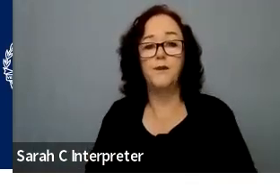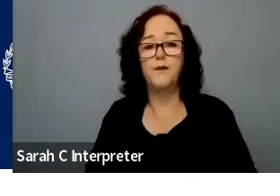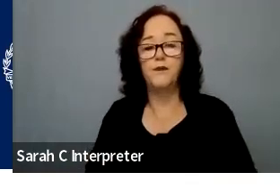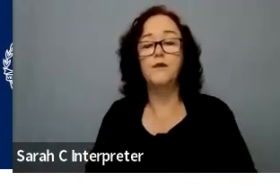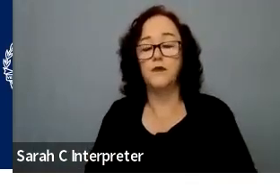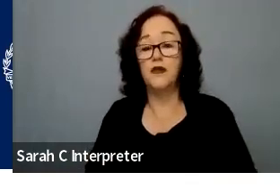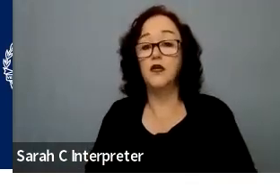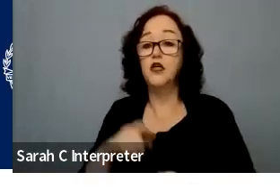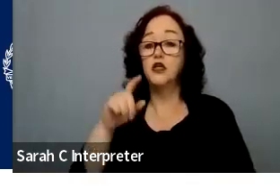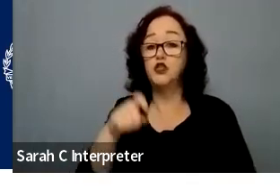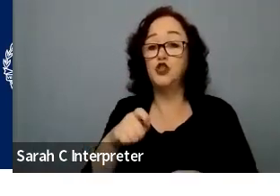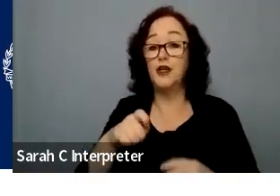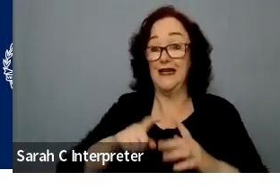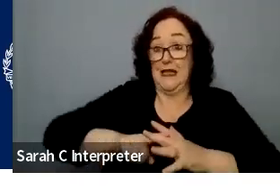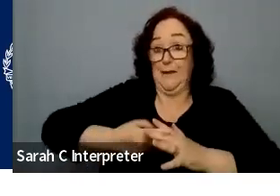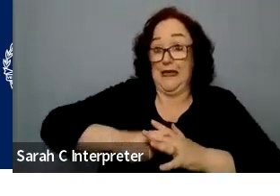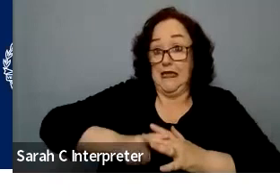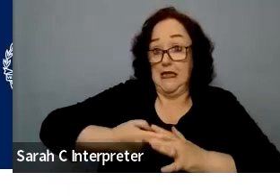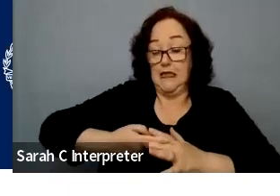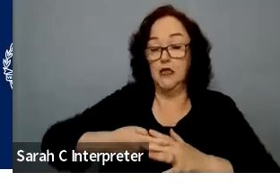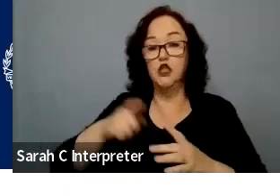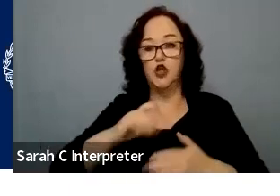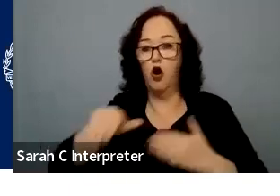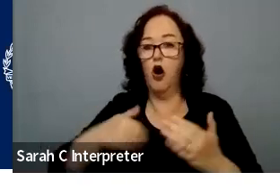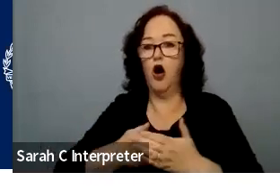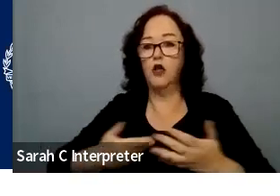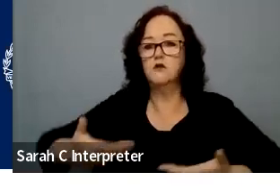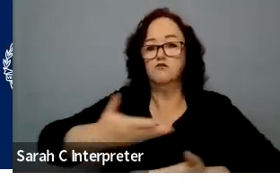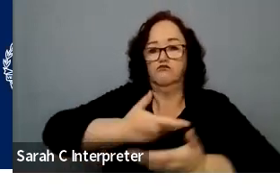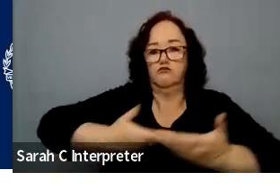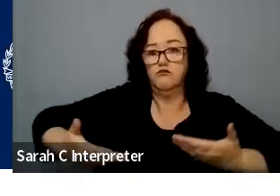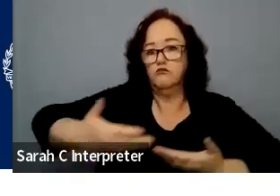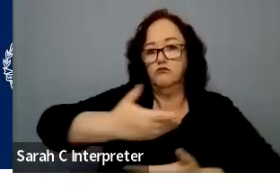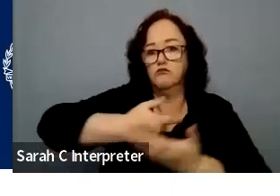other from the various disciplines in terms of what they would bring to the scenario. So this